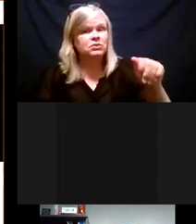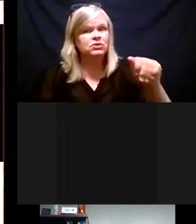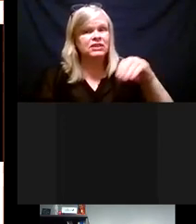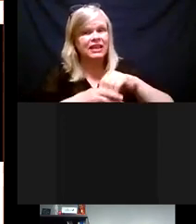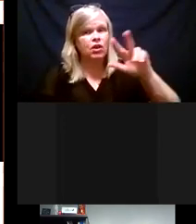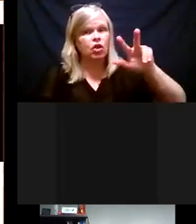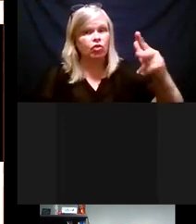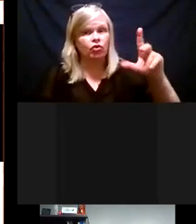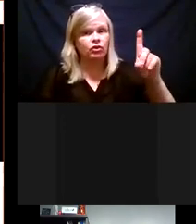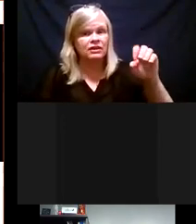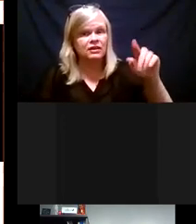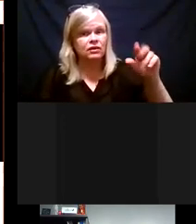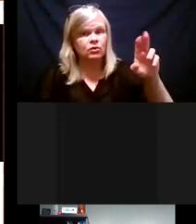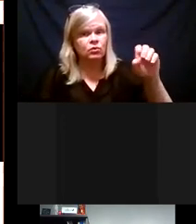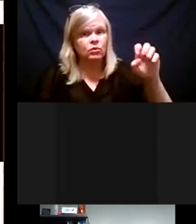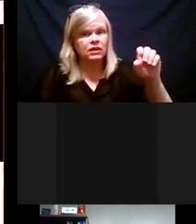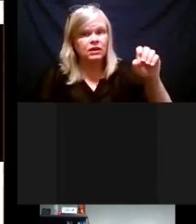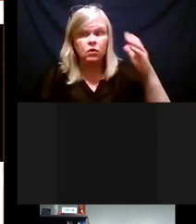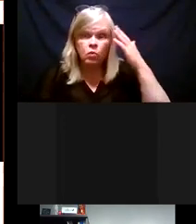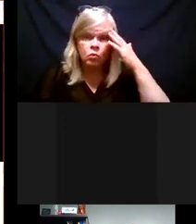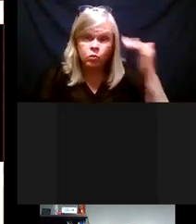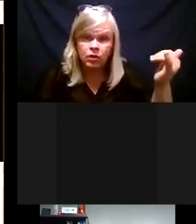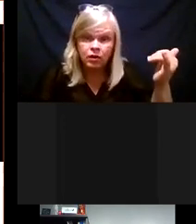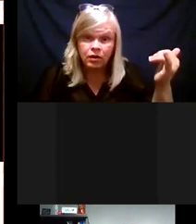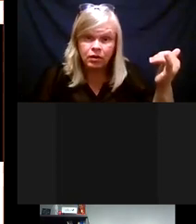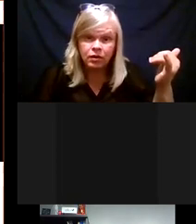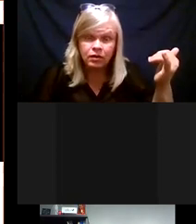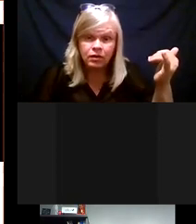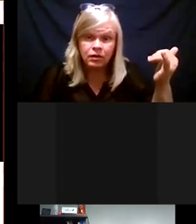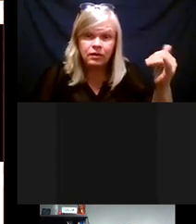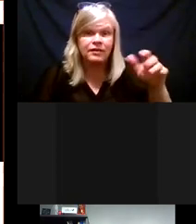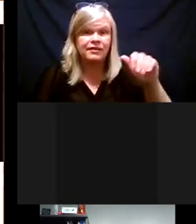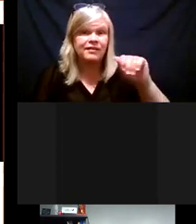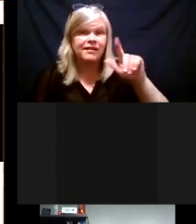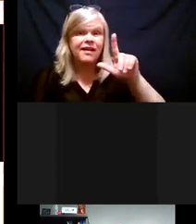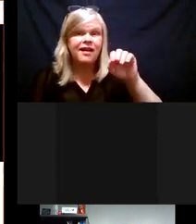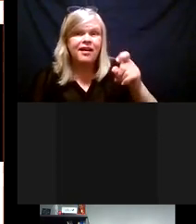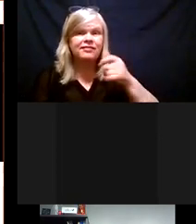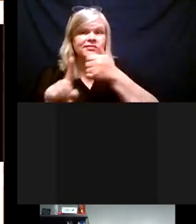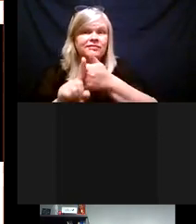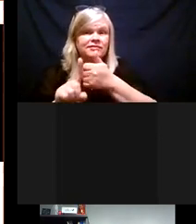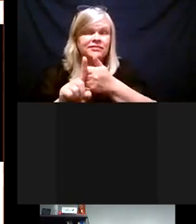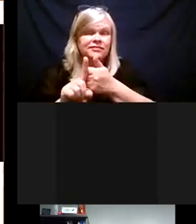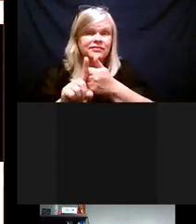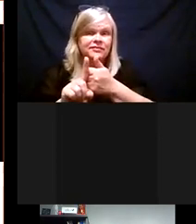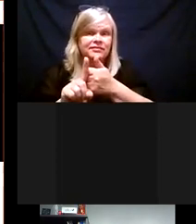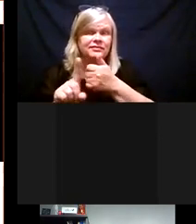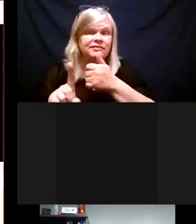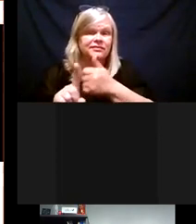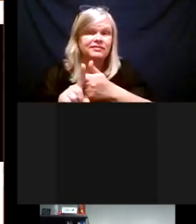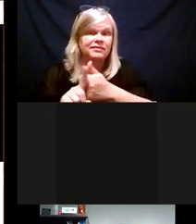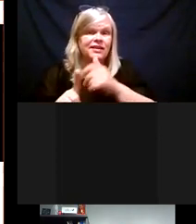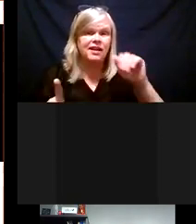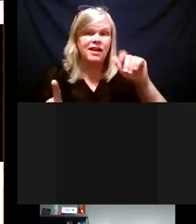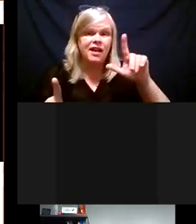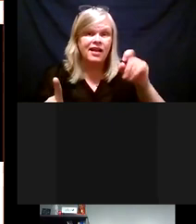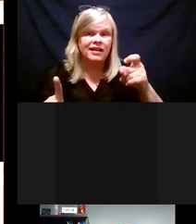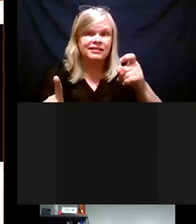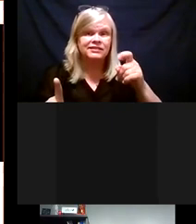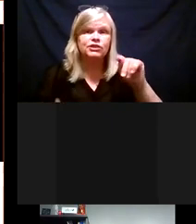THAT IS BECAUSE ALEX IS BASICALLY THOUGHT TOO OLD AND